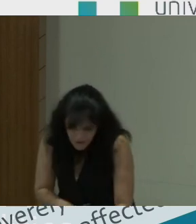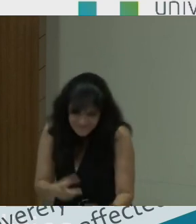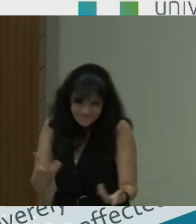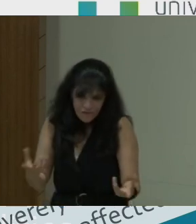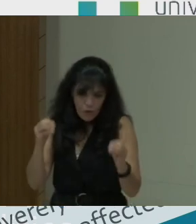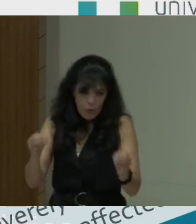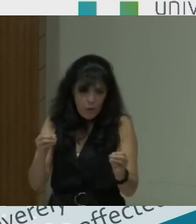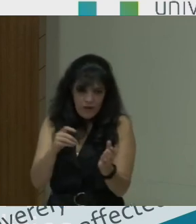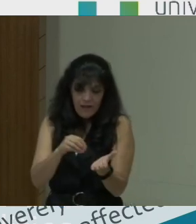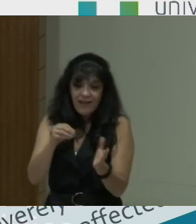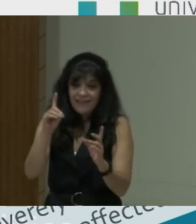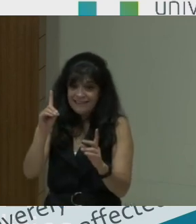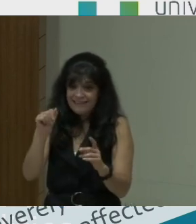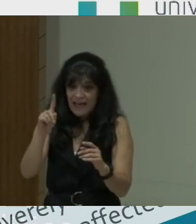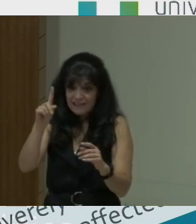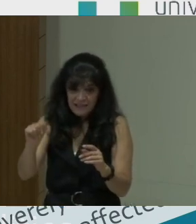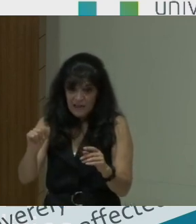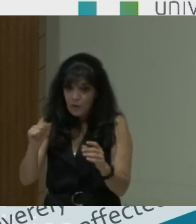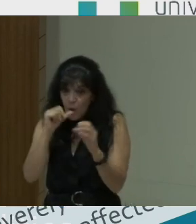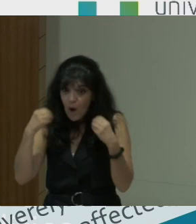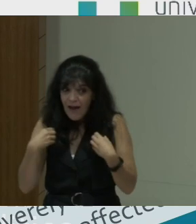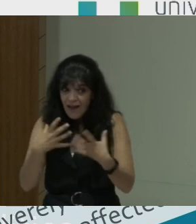But if you look at the data, we have less data about that group.